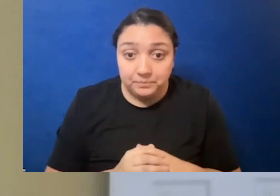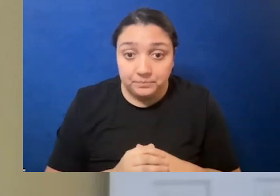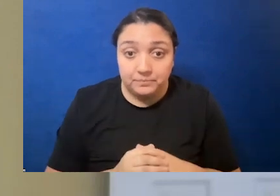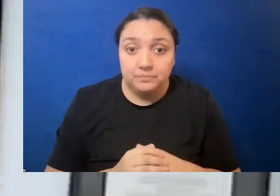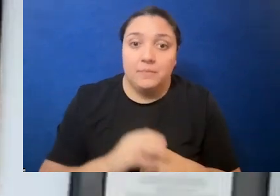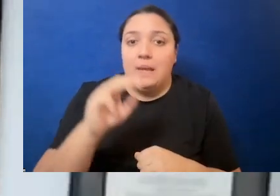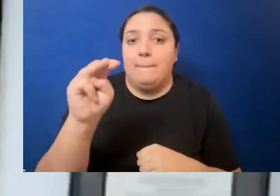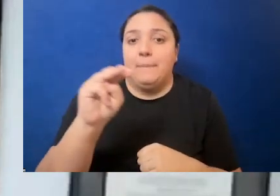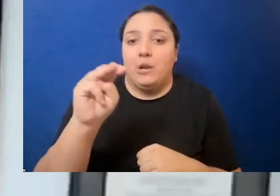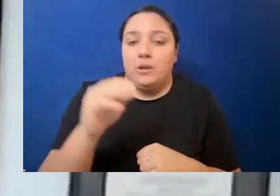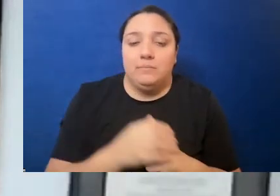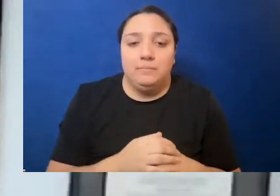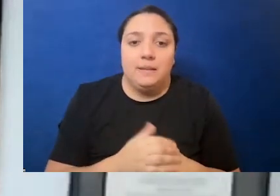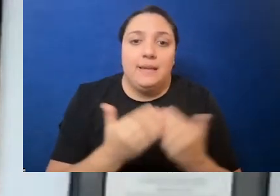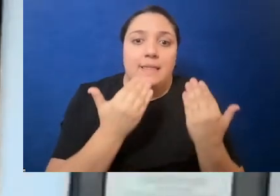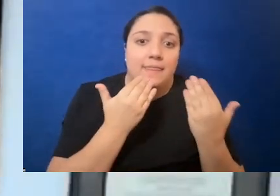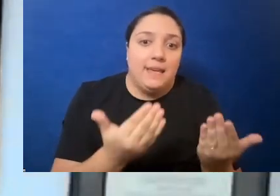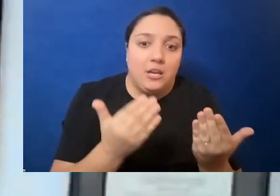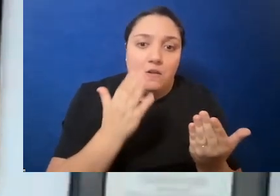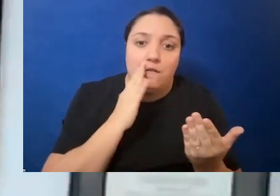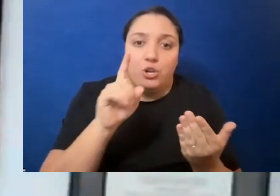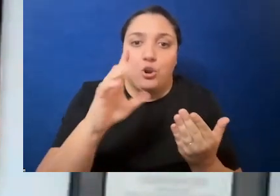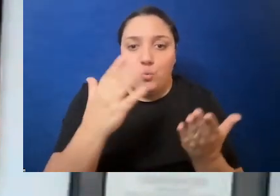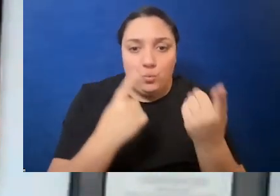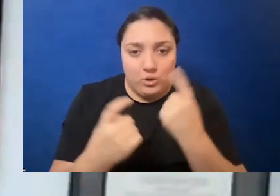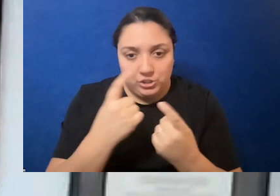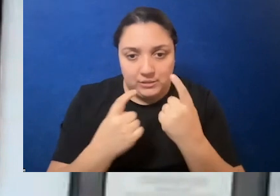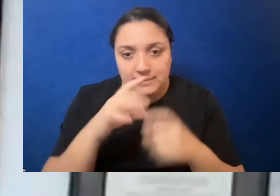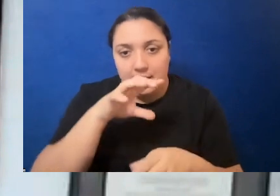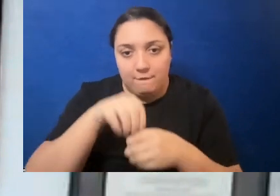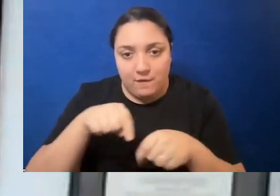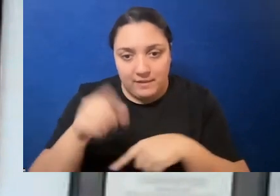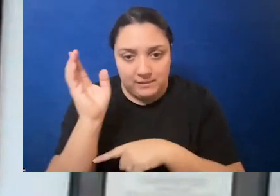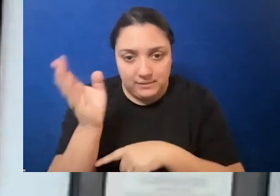I JUST WANTED TO ADD FIRST THANK YOU ALL FOR THE QUESTIONS AND BEING PART OF THIS.